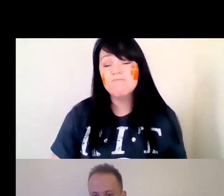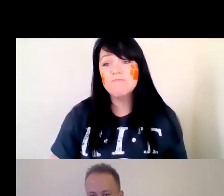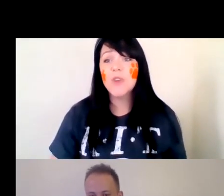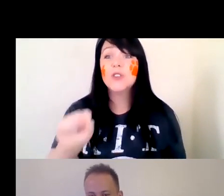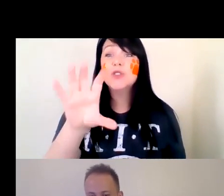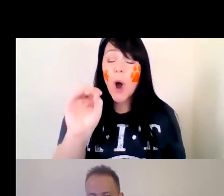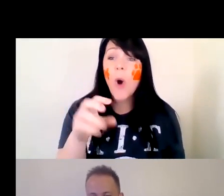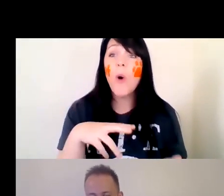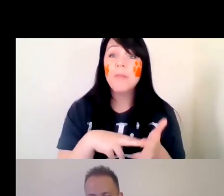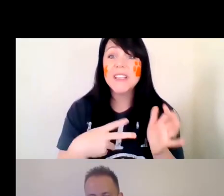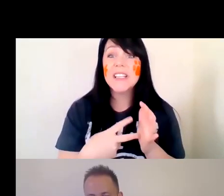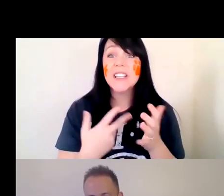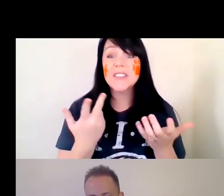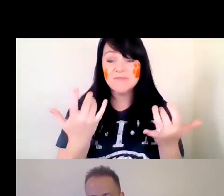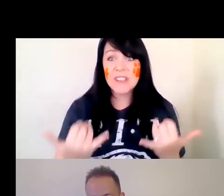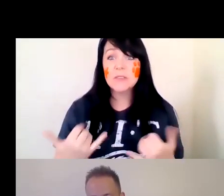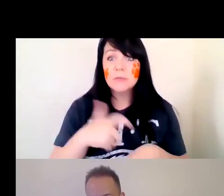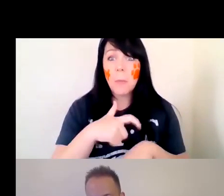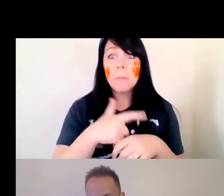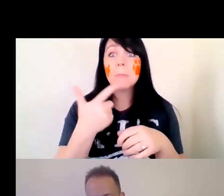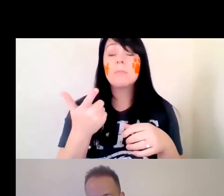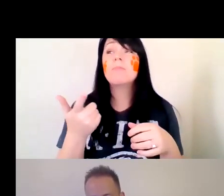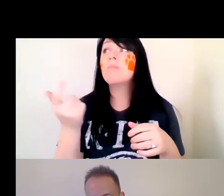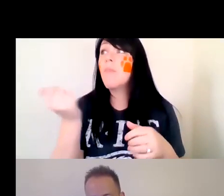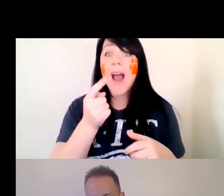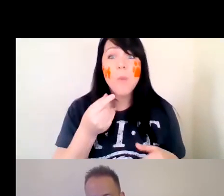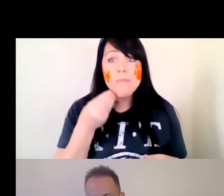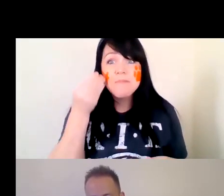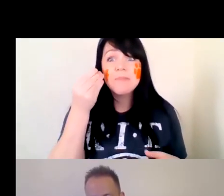Michelle: But this time everyone is at home.